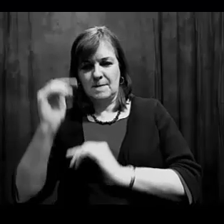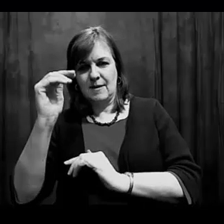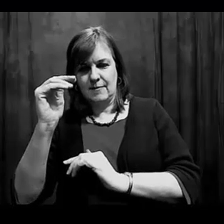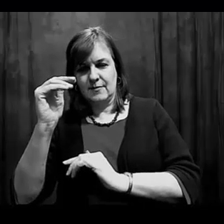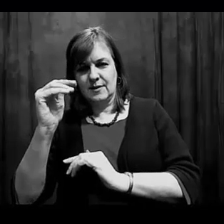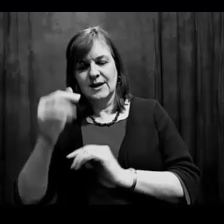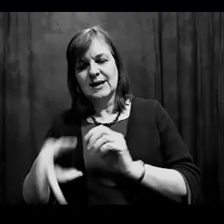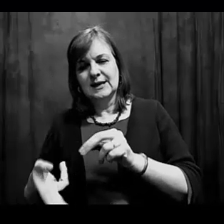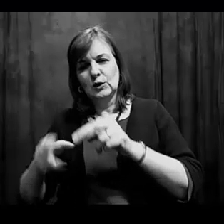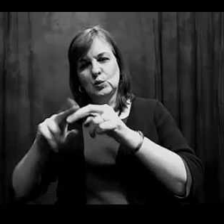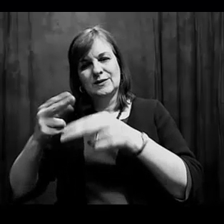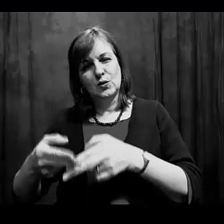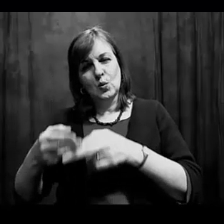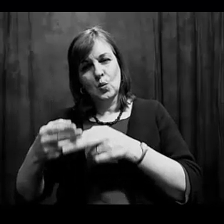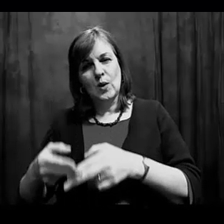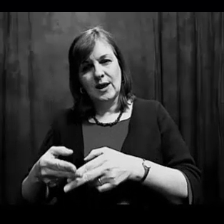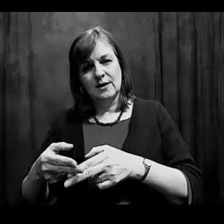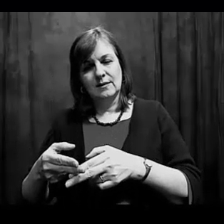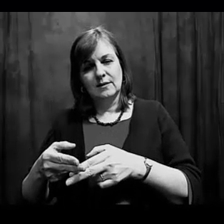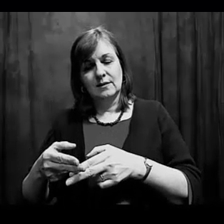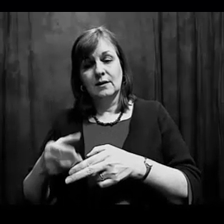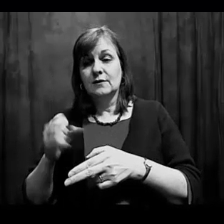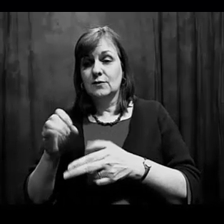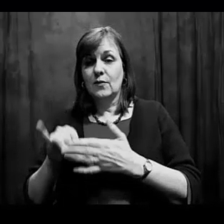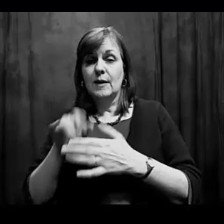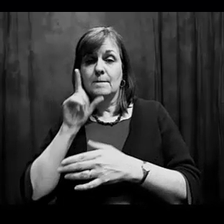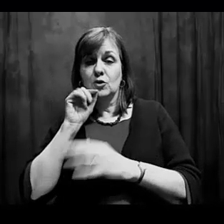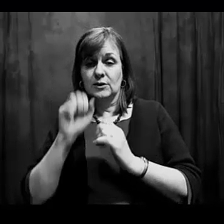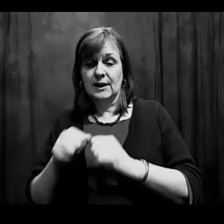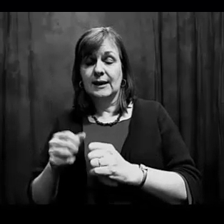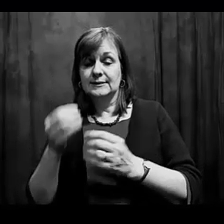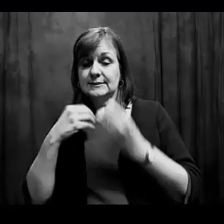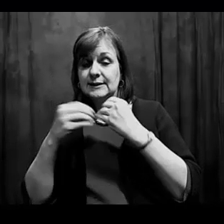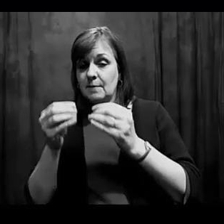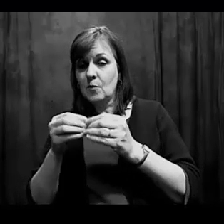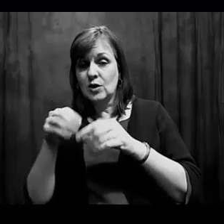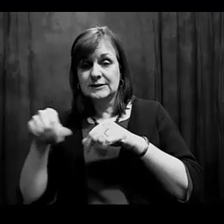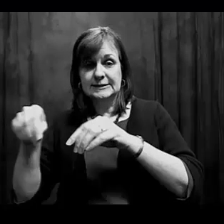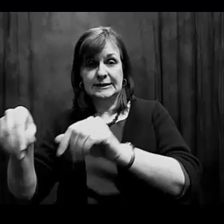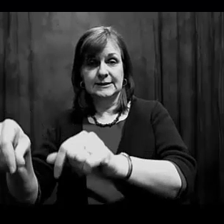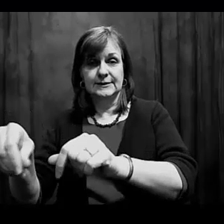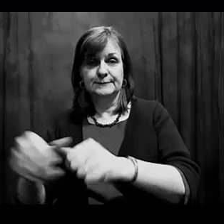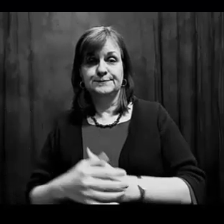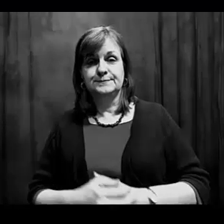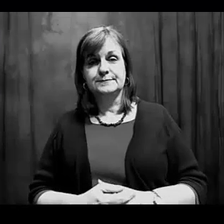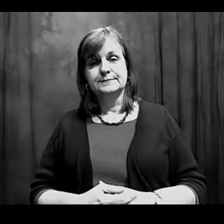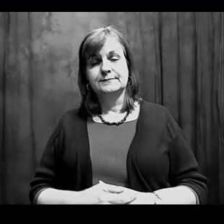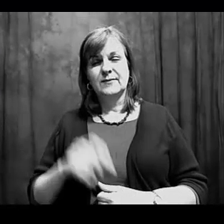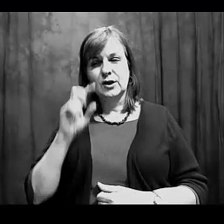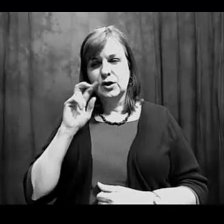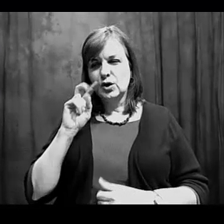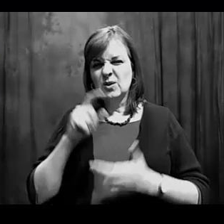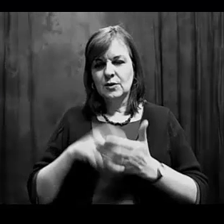weight and heft to that beak -- just so that it can eat more seeds